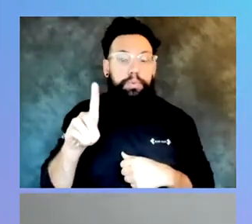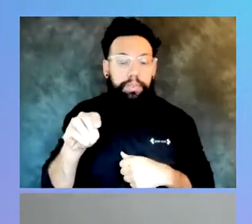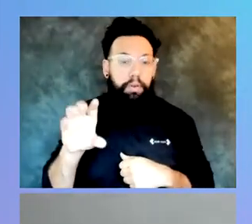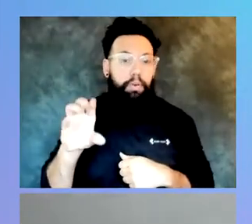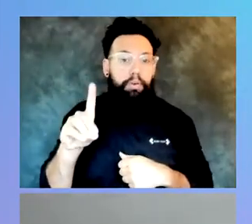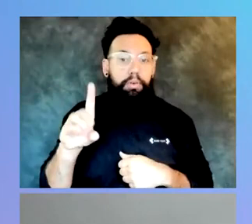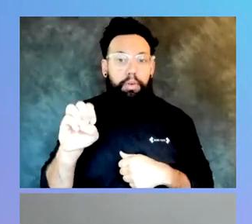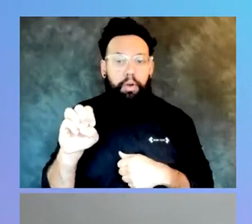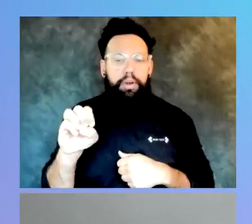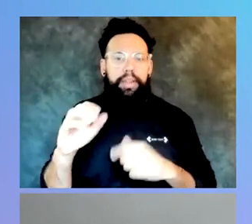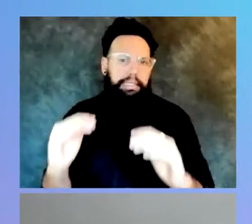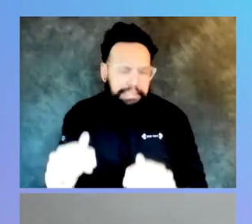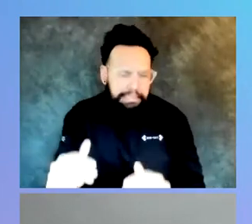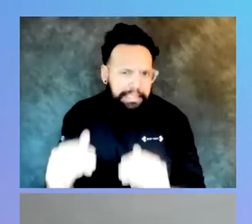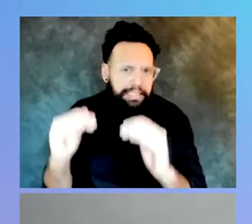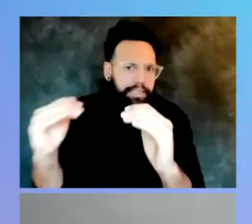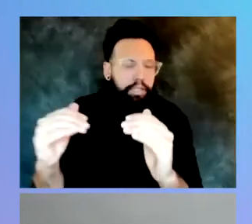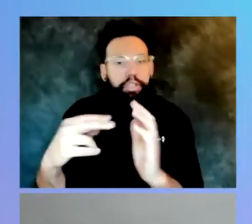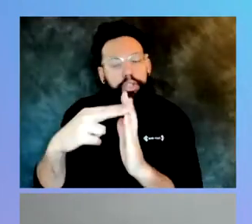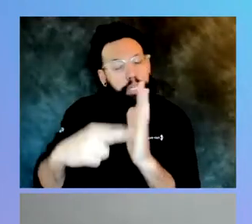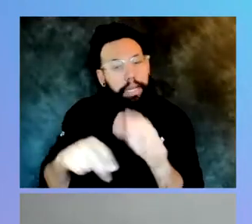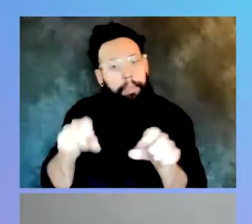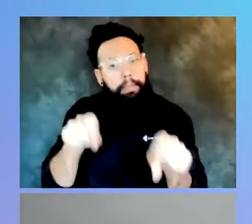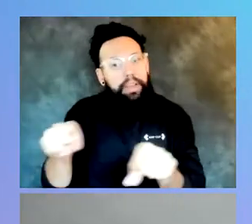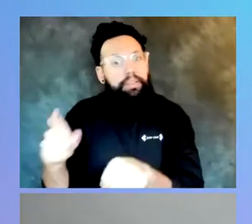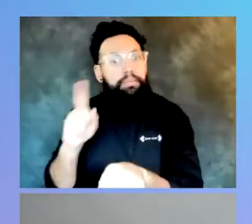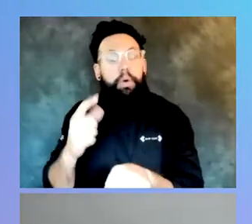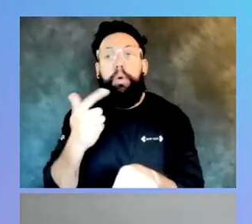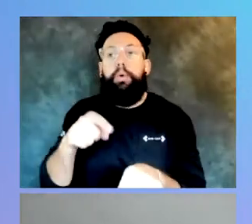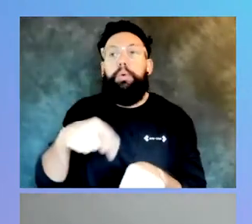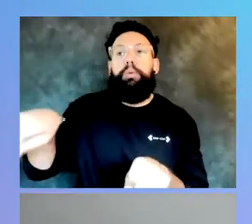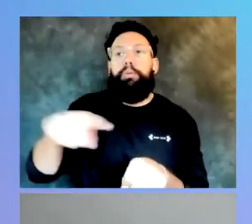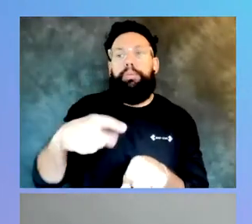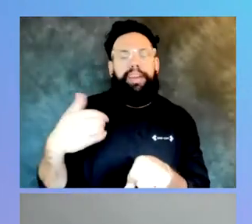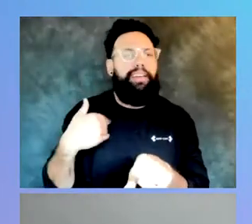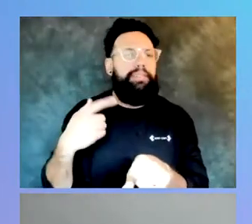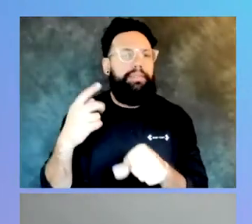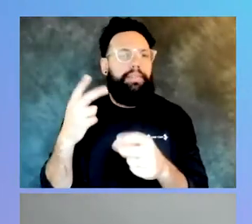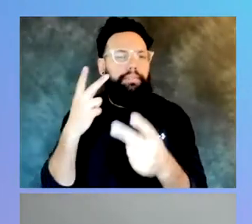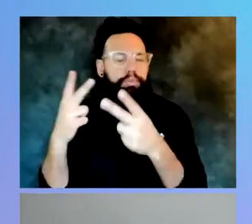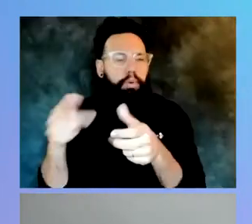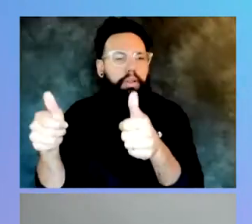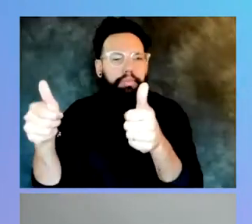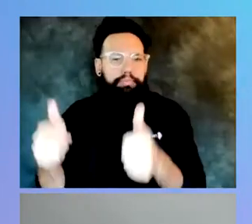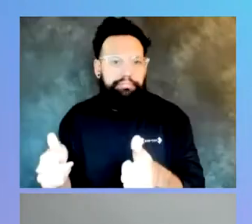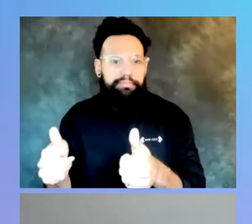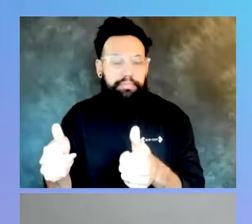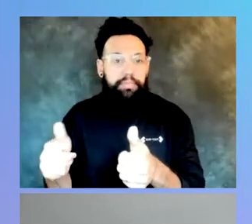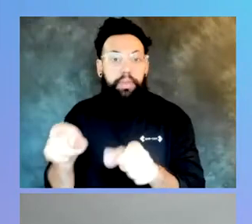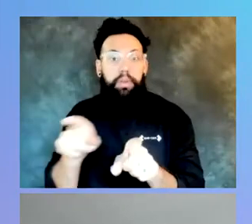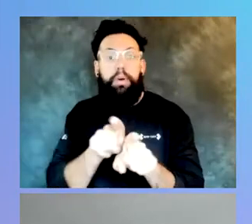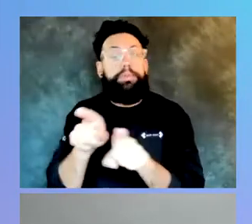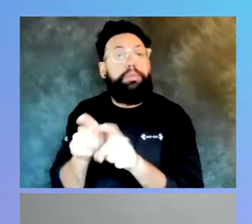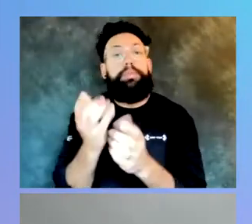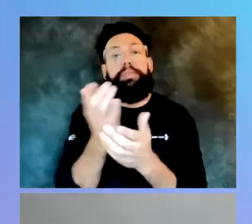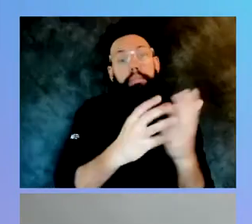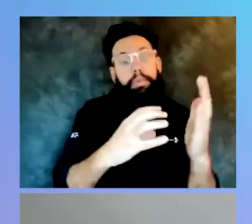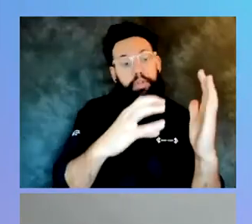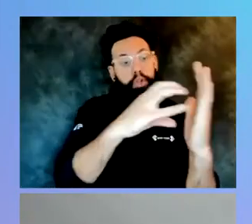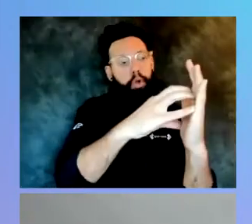people with visual impairments. This includes making text including code segments from GitHub, Copilot more